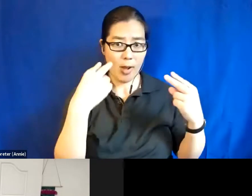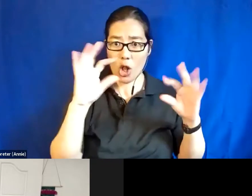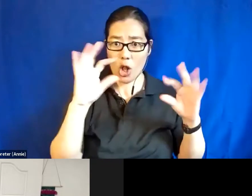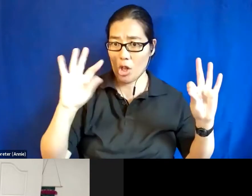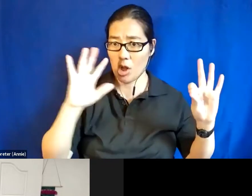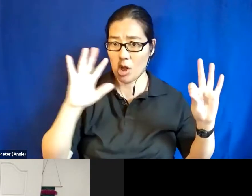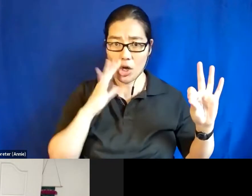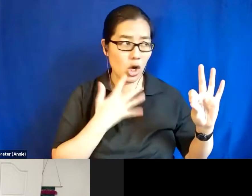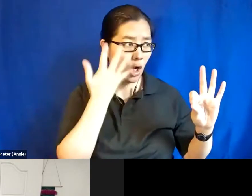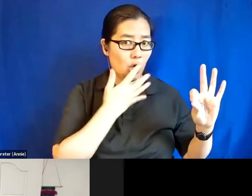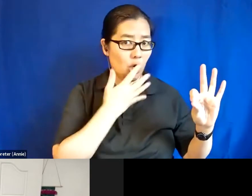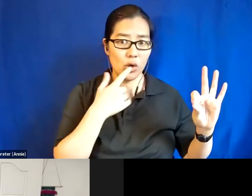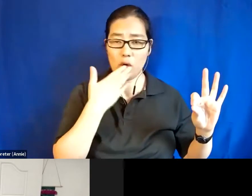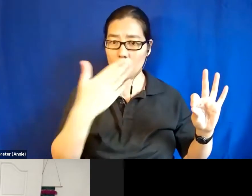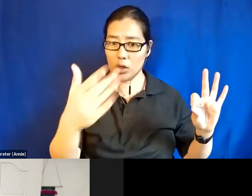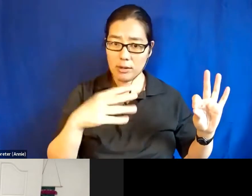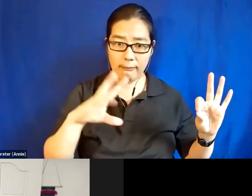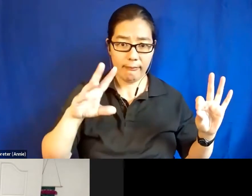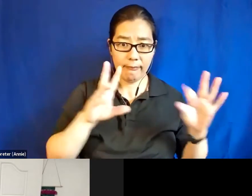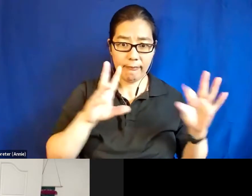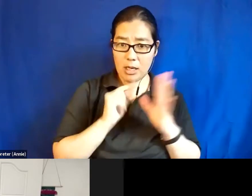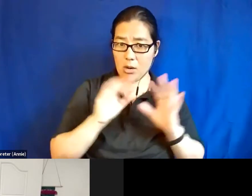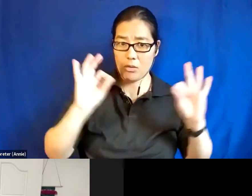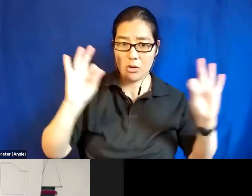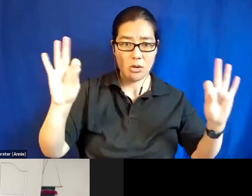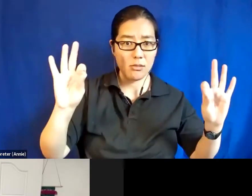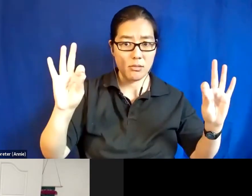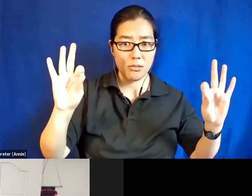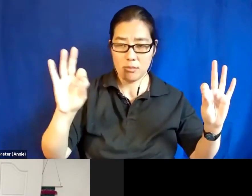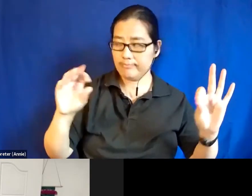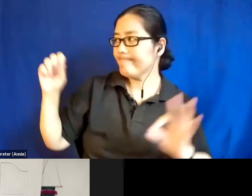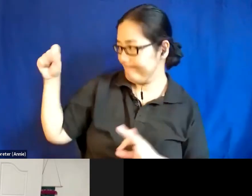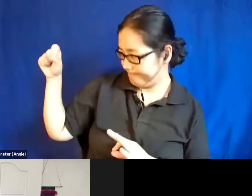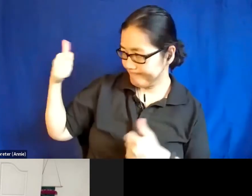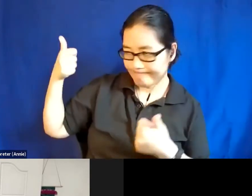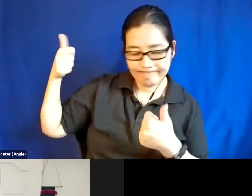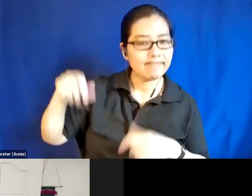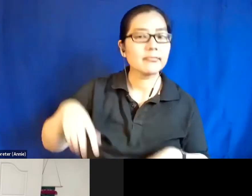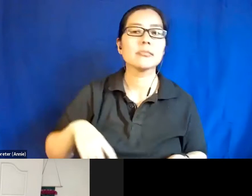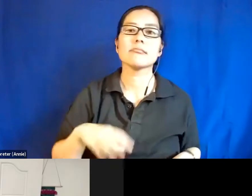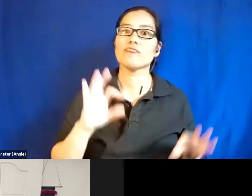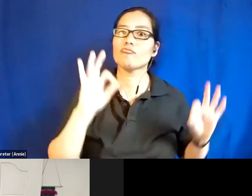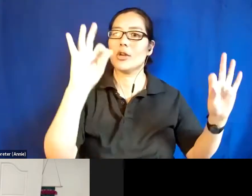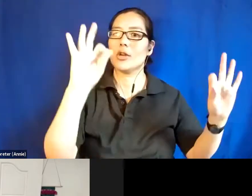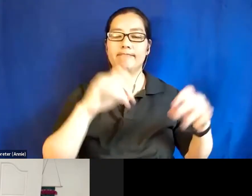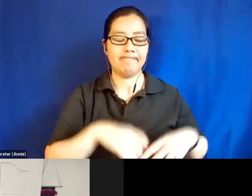Everything okay with my video thing? : Everything looks good. >>>: This is going